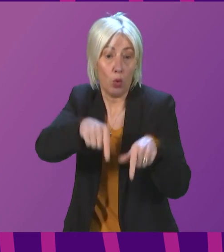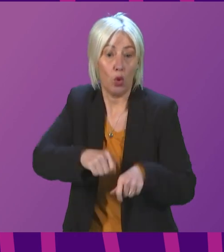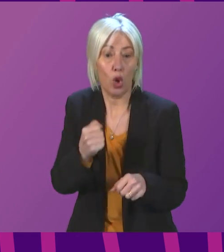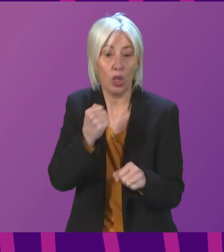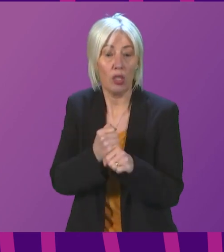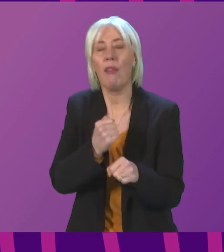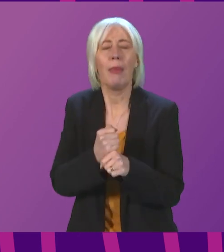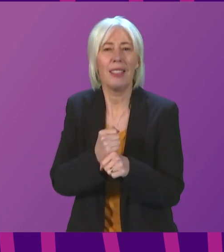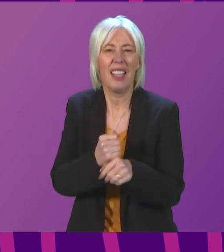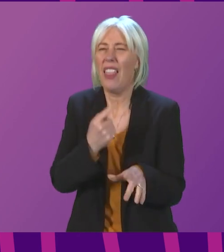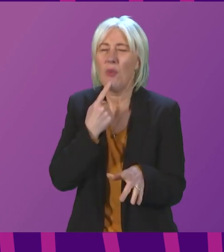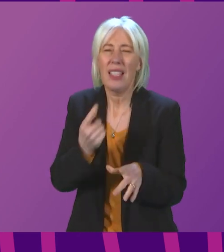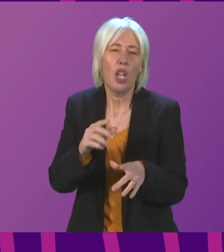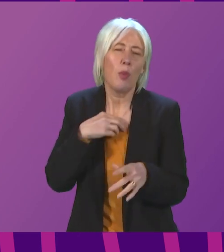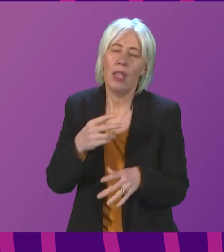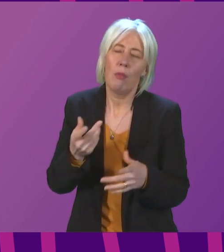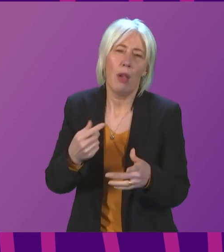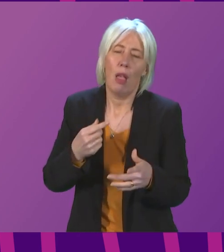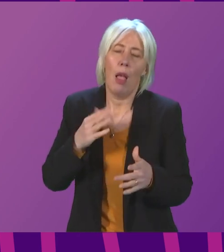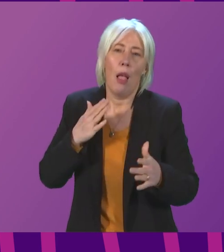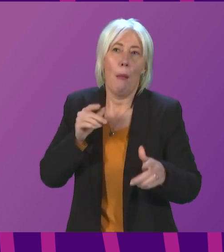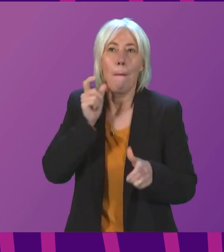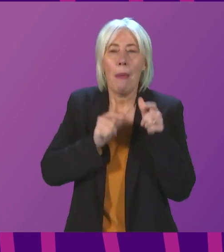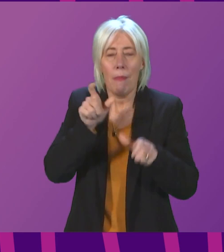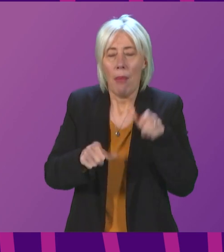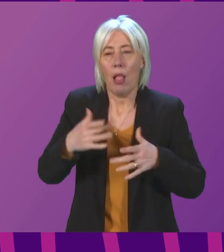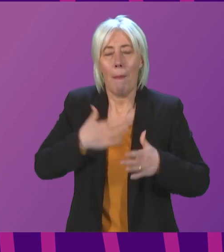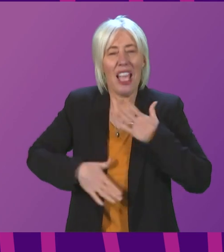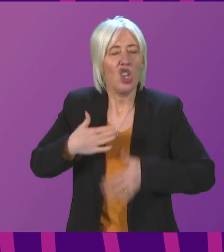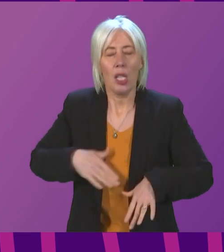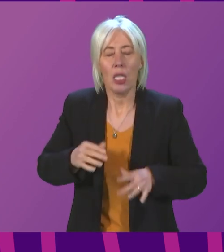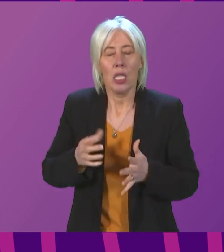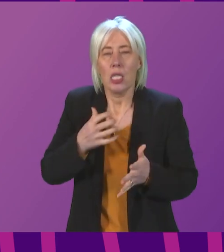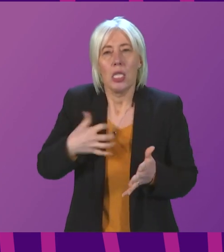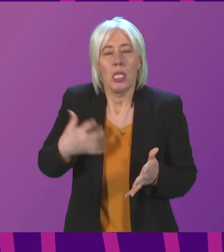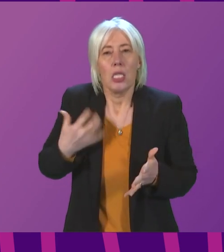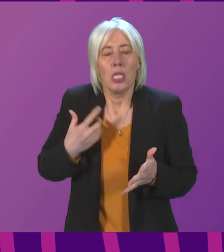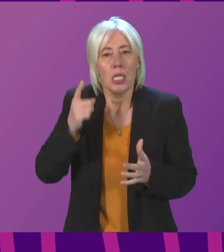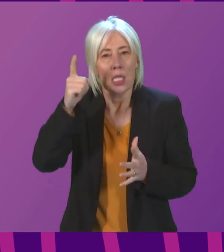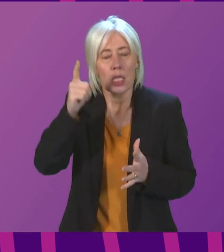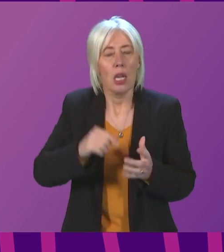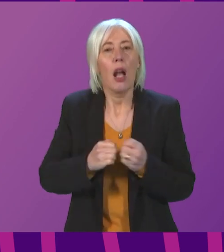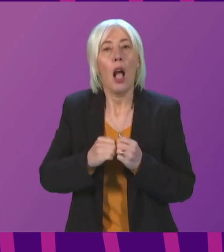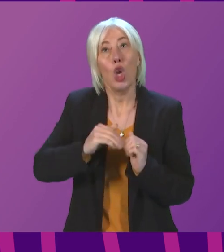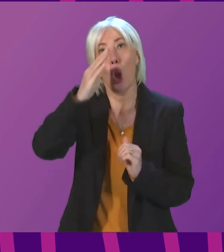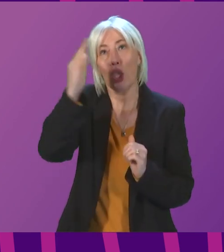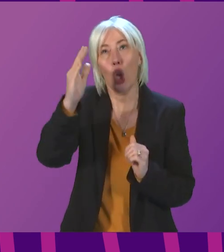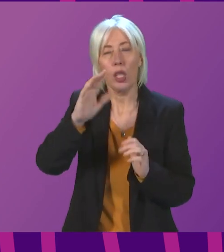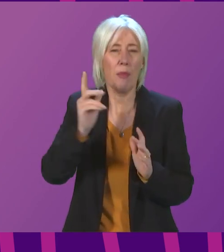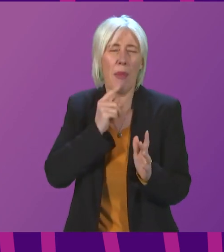Like the patience of people in rural Scotland, that line is wearing thin. The Scottish National Party talked up the scheme as being about reaching 100 per cent,